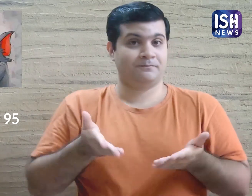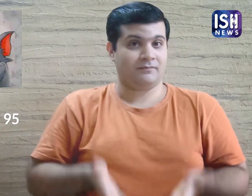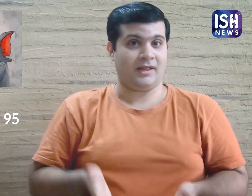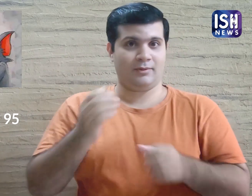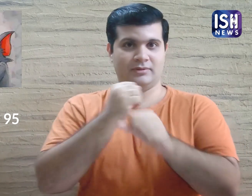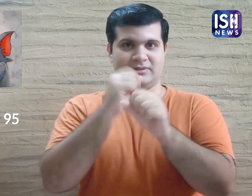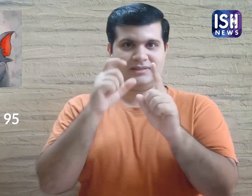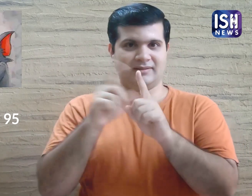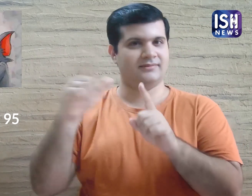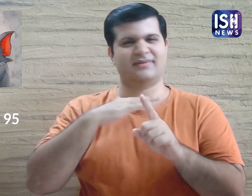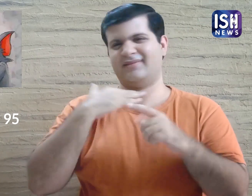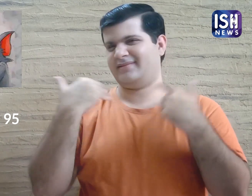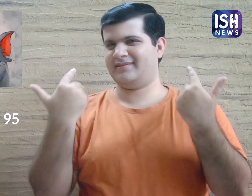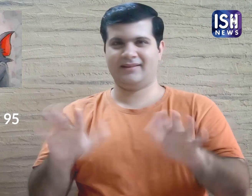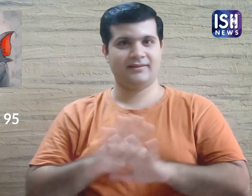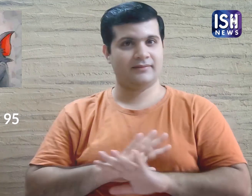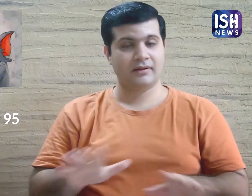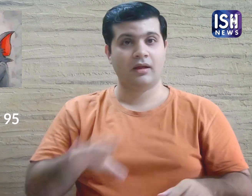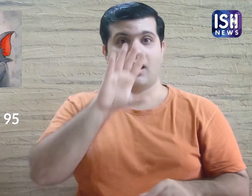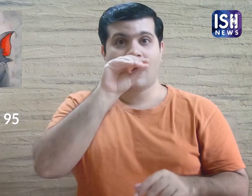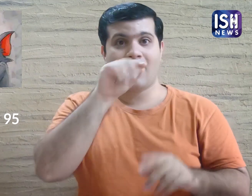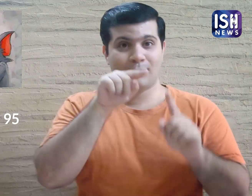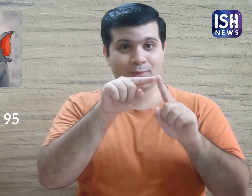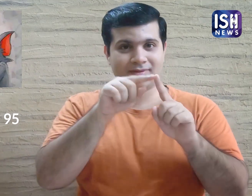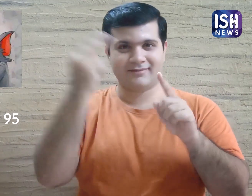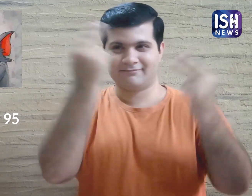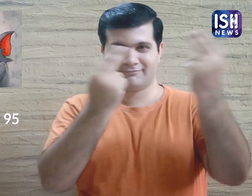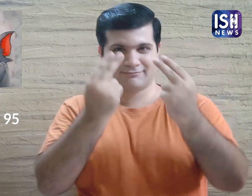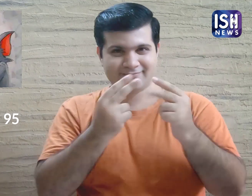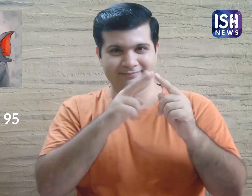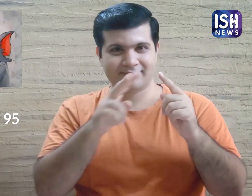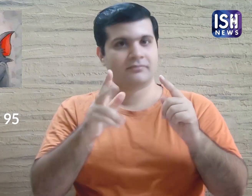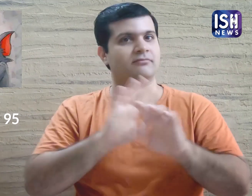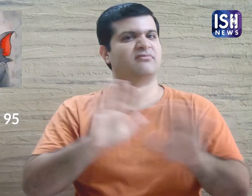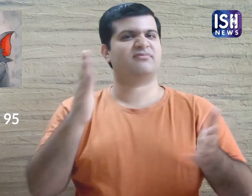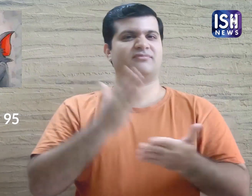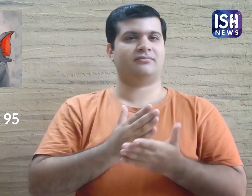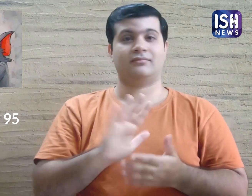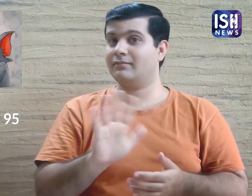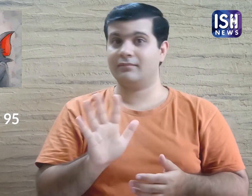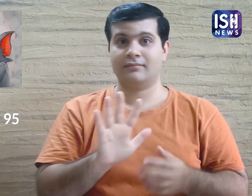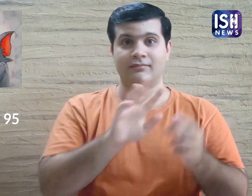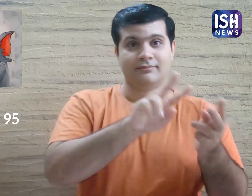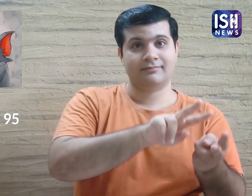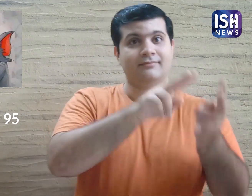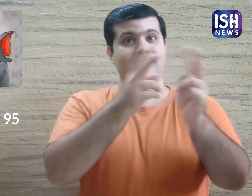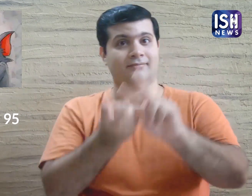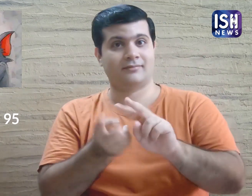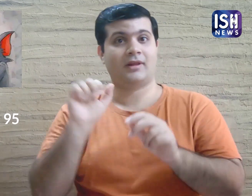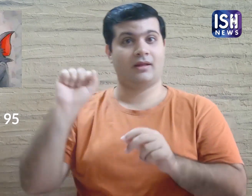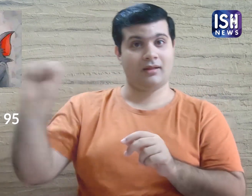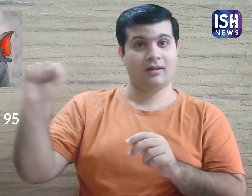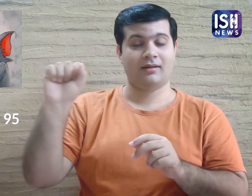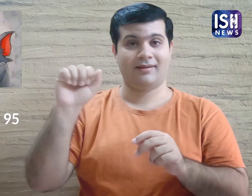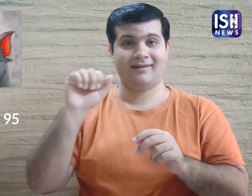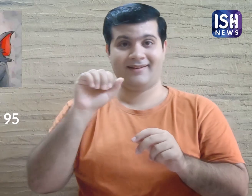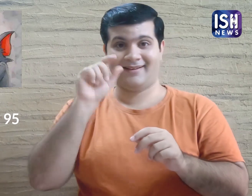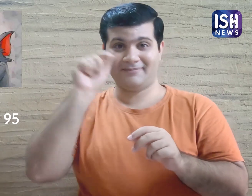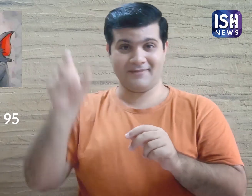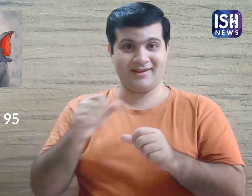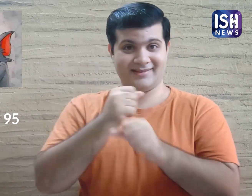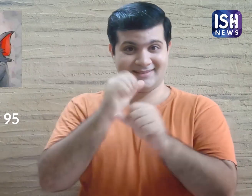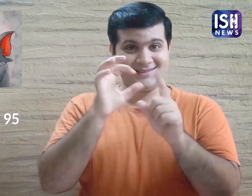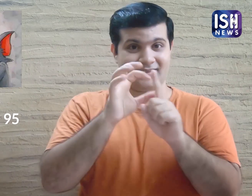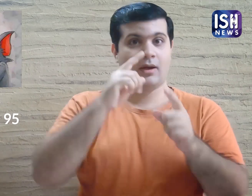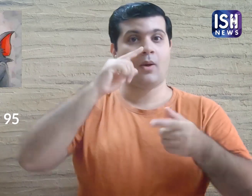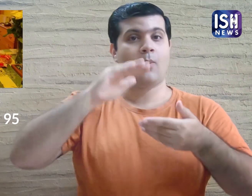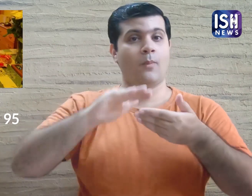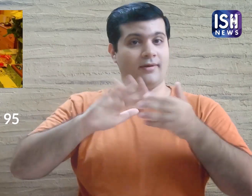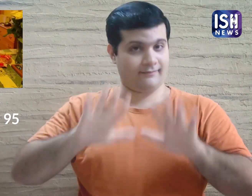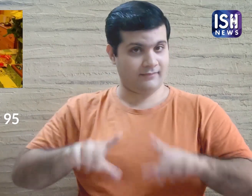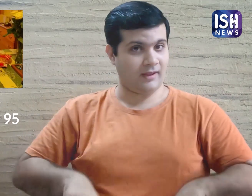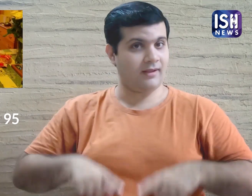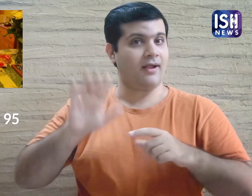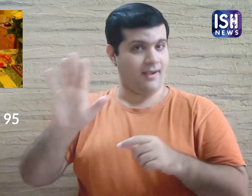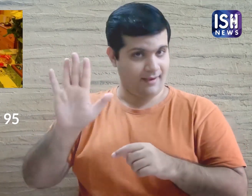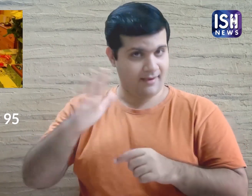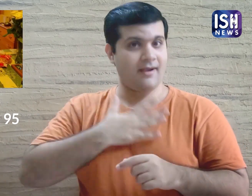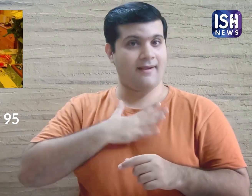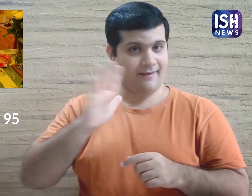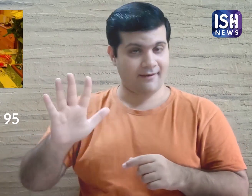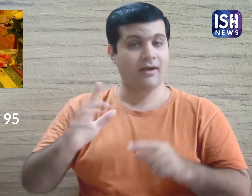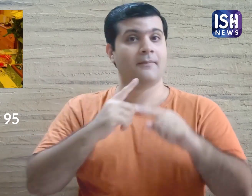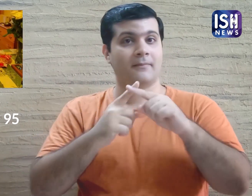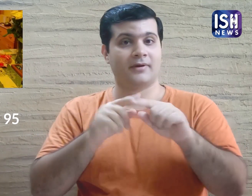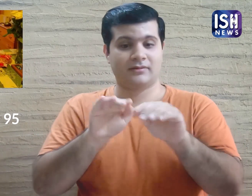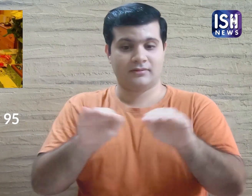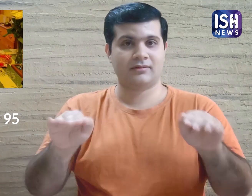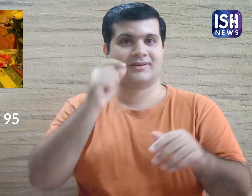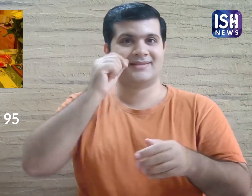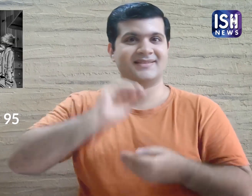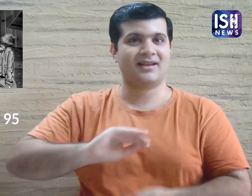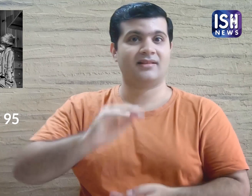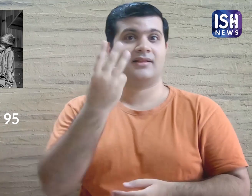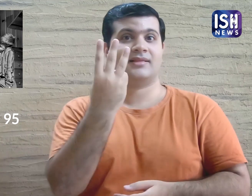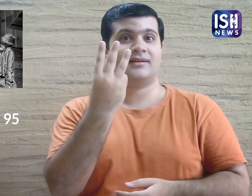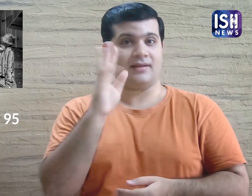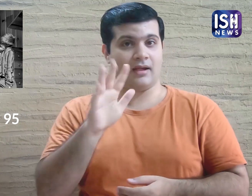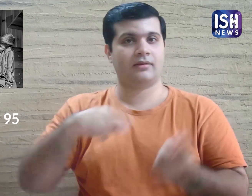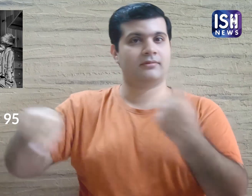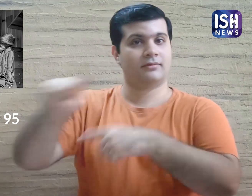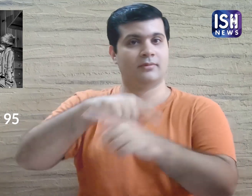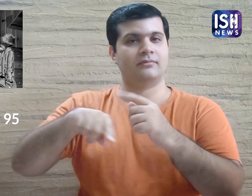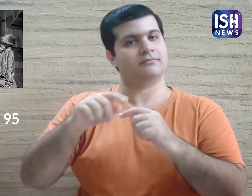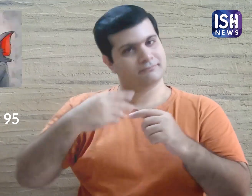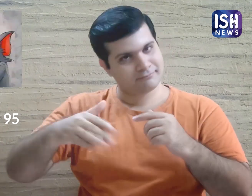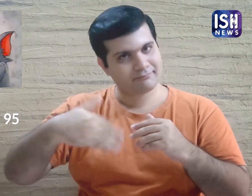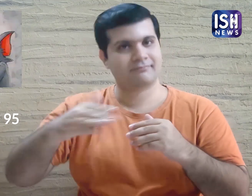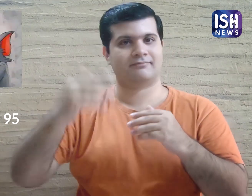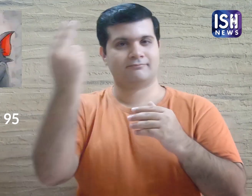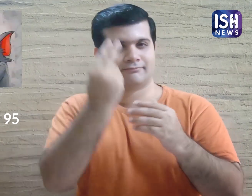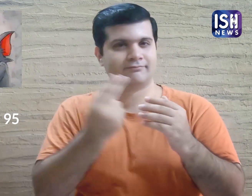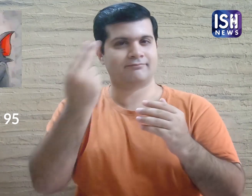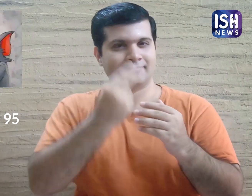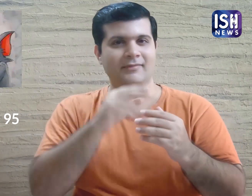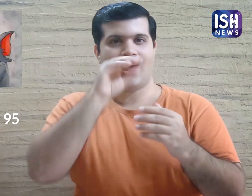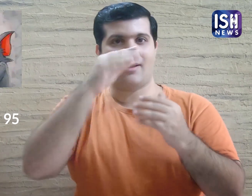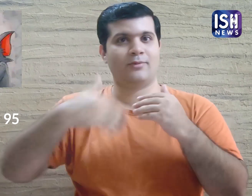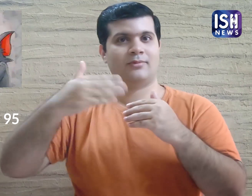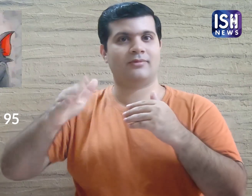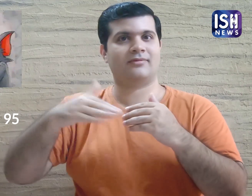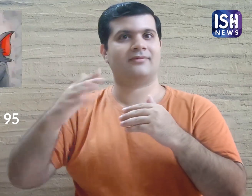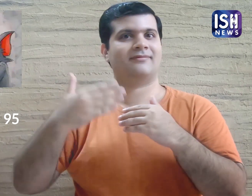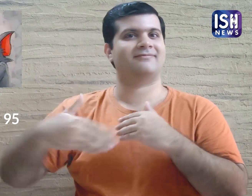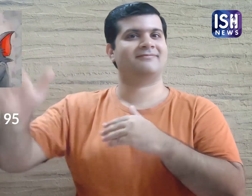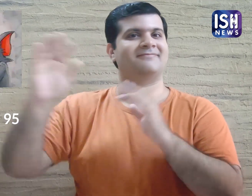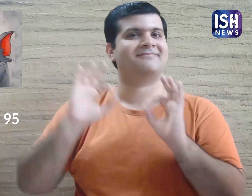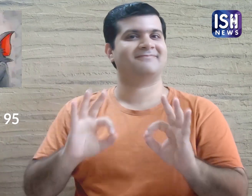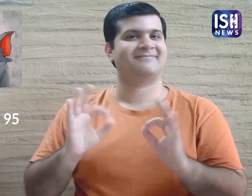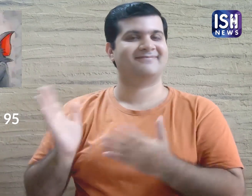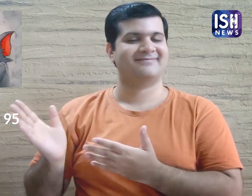Now that Gene has passed away his animation skills live on in his wife and three children who are also cartoonists.